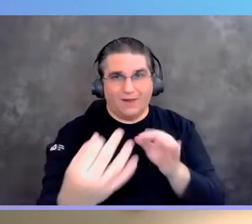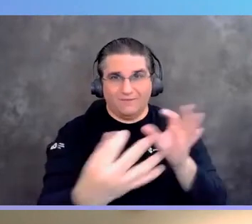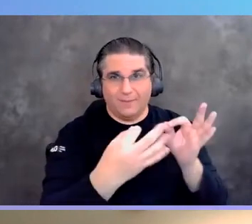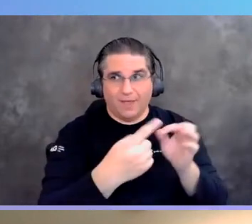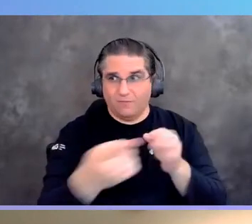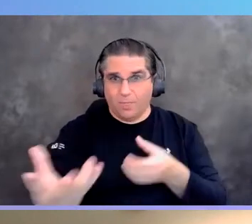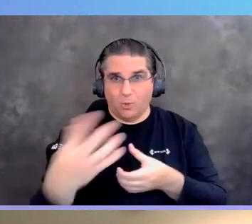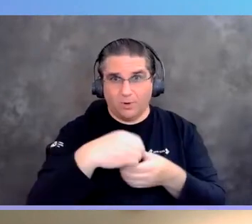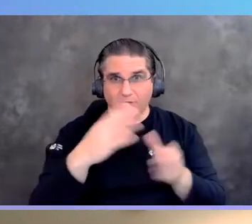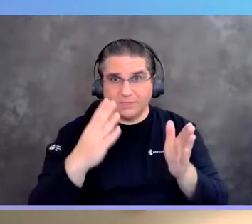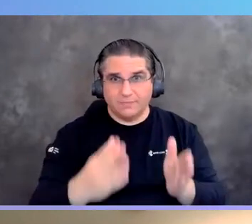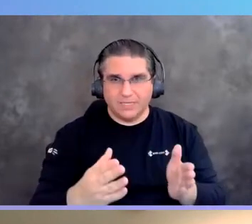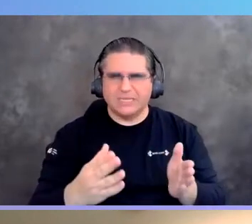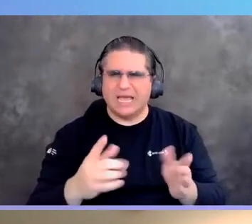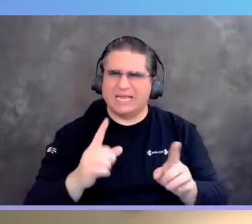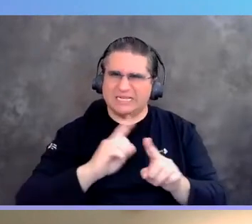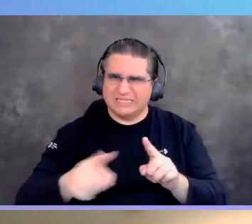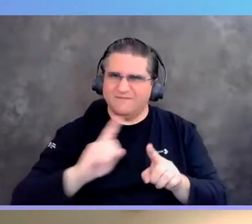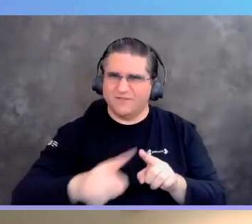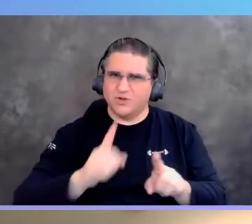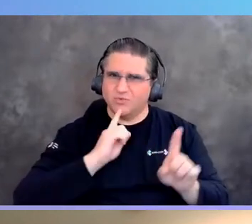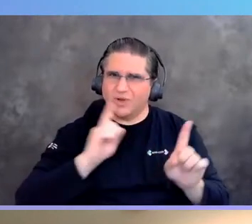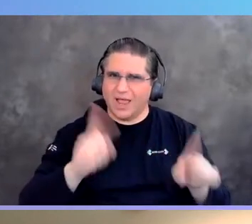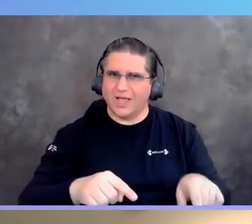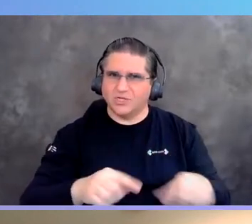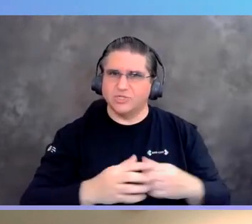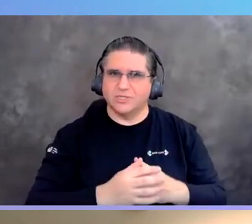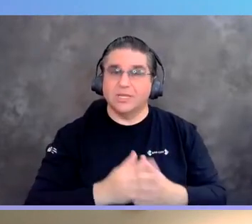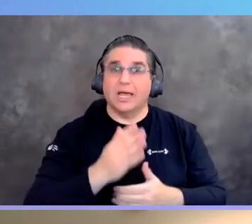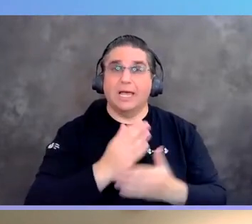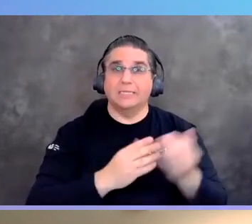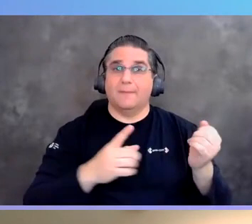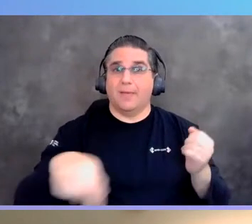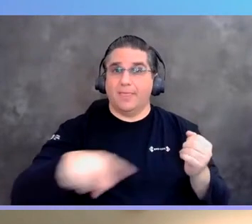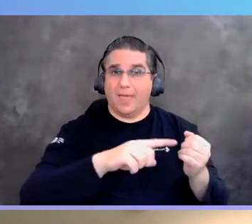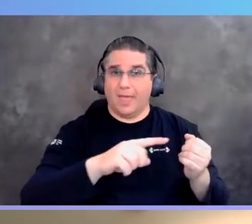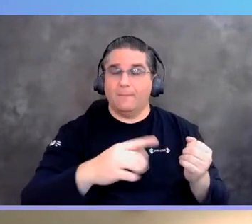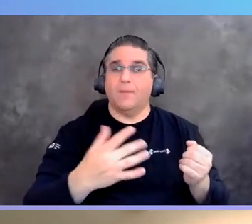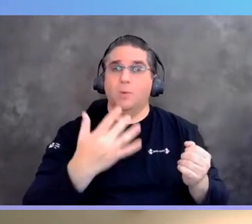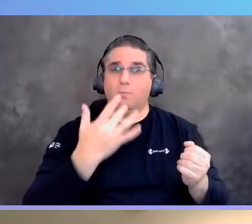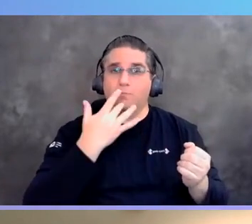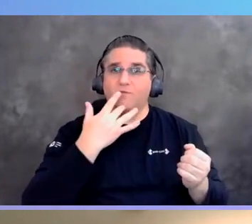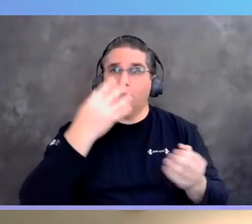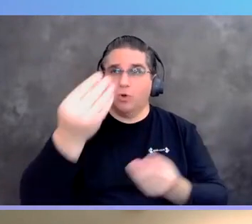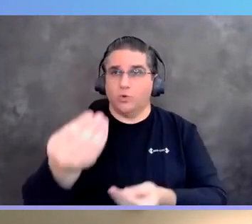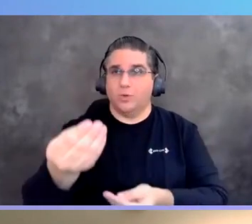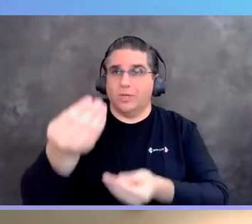So, uh, some would prefer to be told information to help them